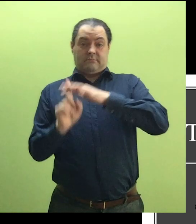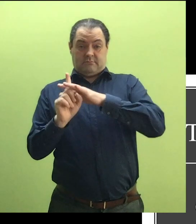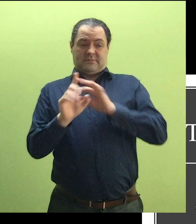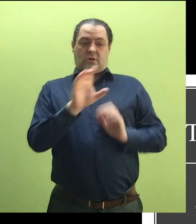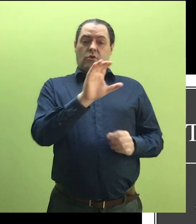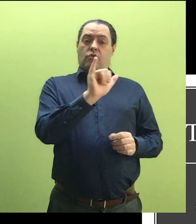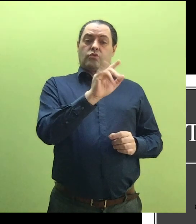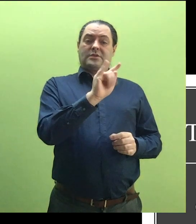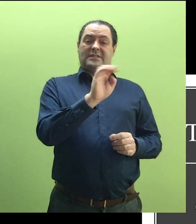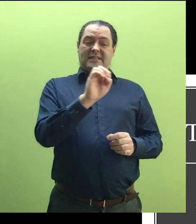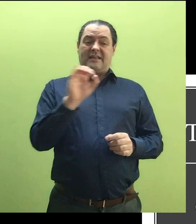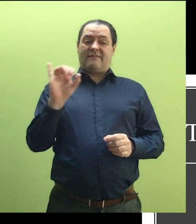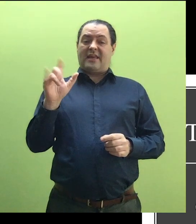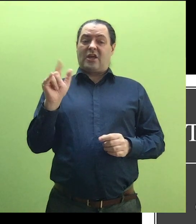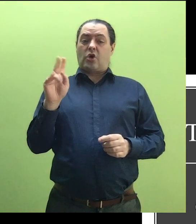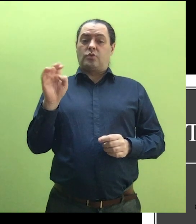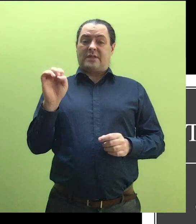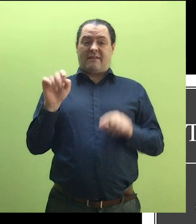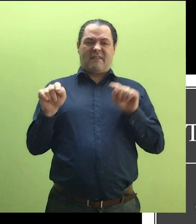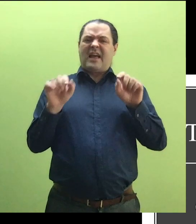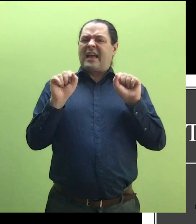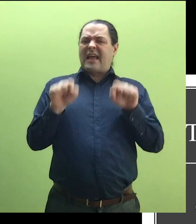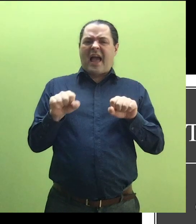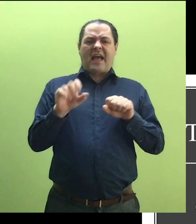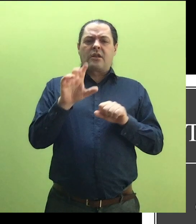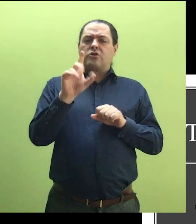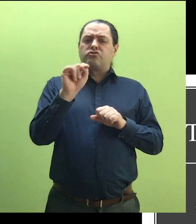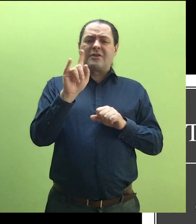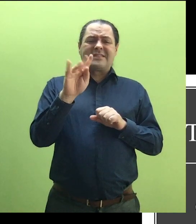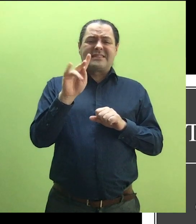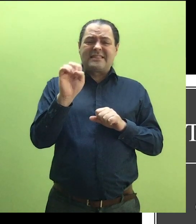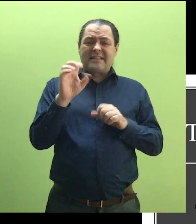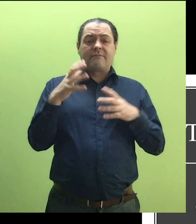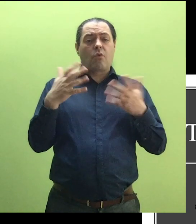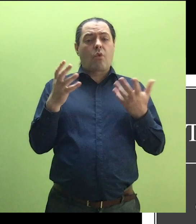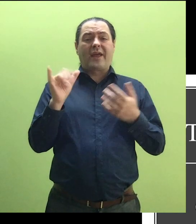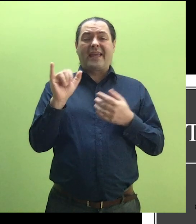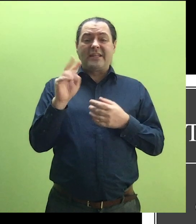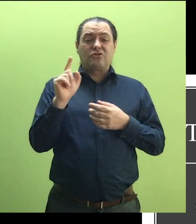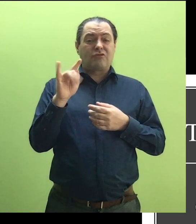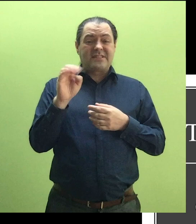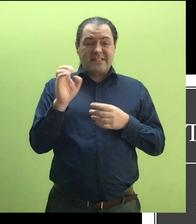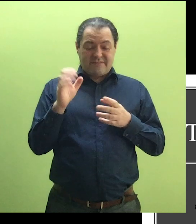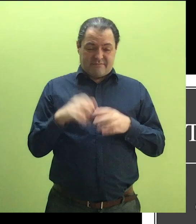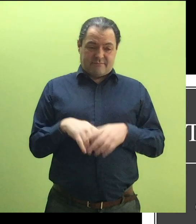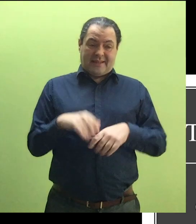refers to verbs that can be used both transitively and intransitively. Some languages Like English do not mark this